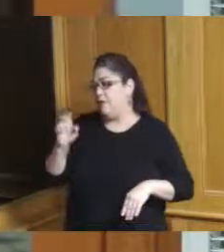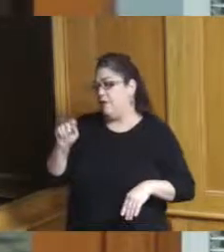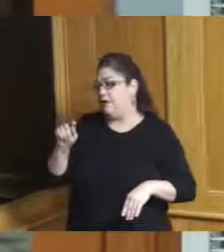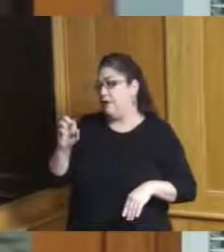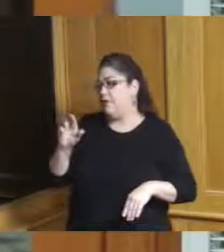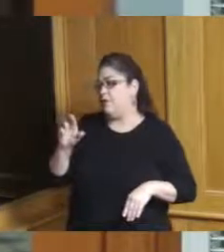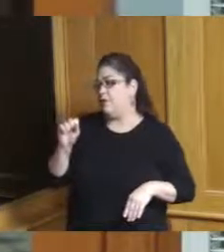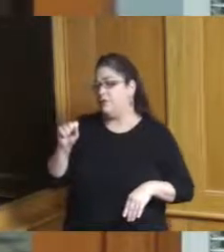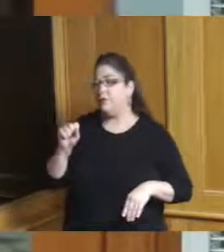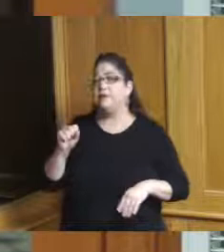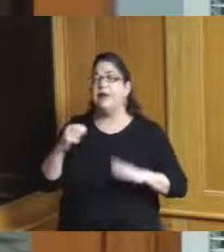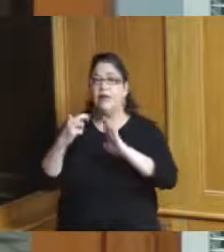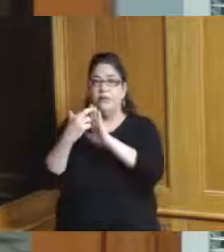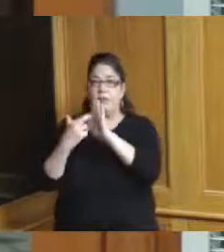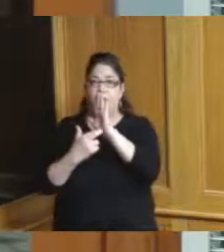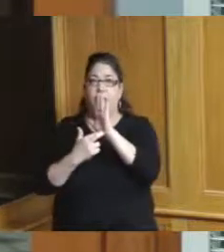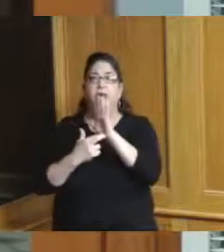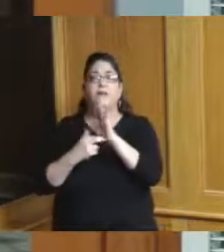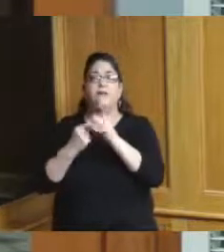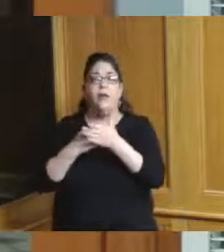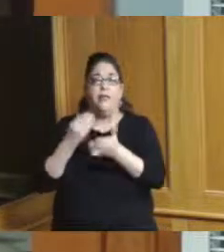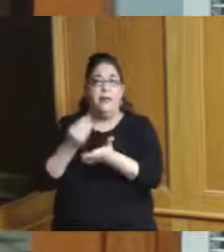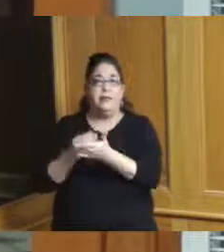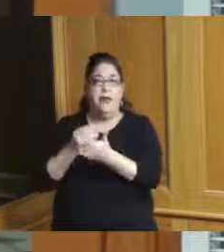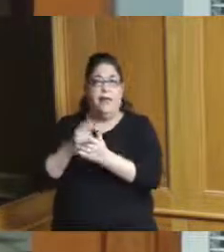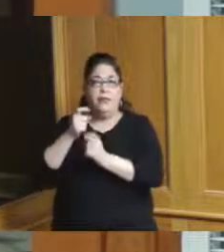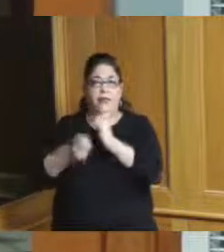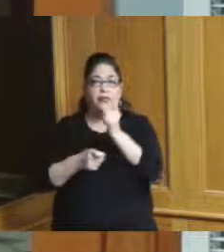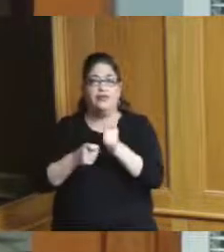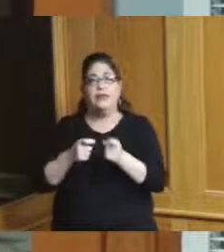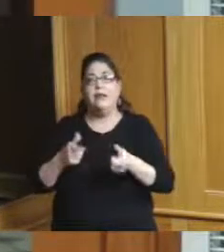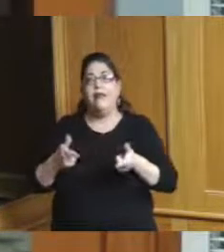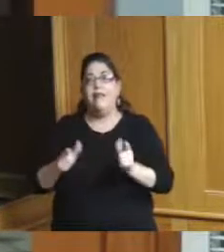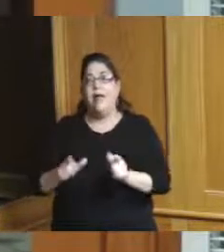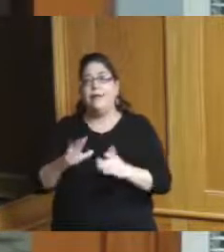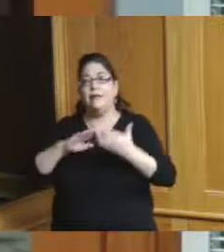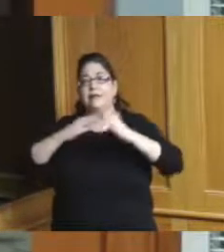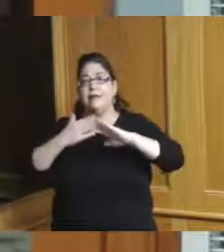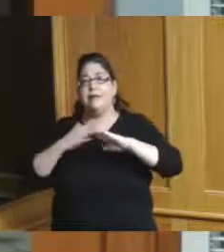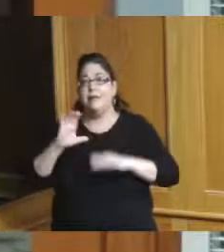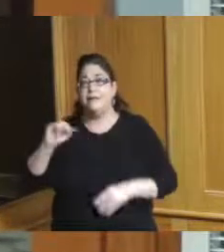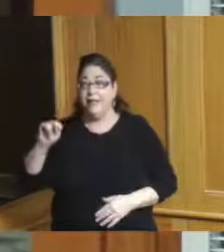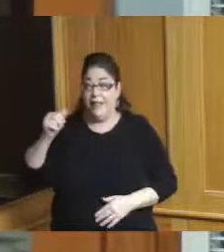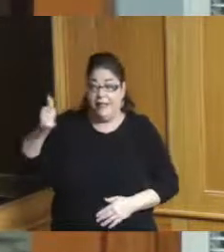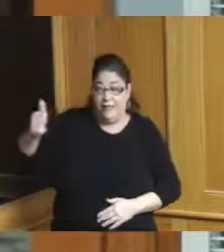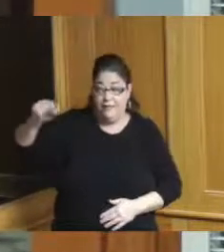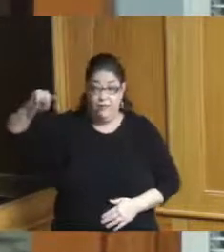regulations in the home dollars that allow if the city of Cincinnati puts in money first we can also